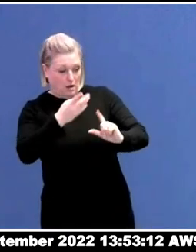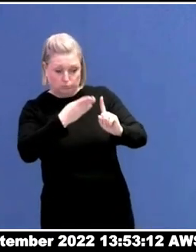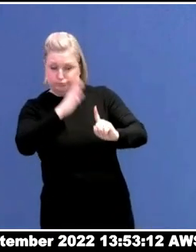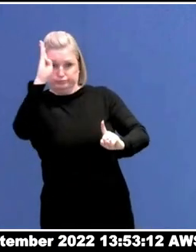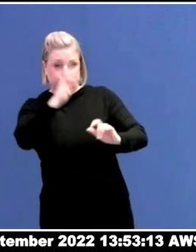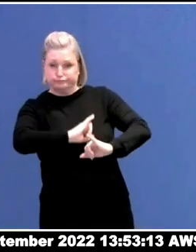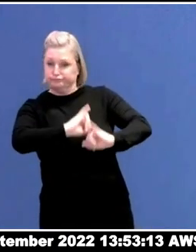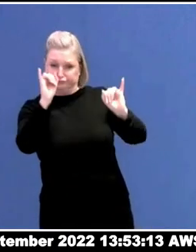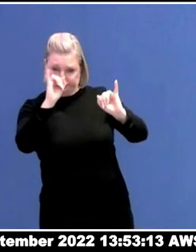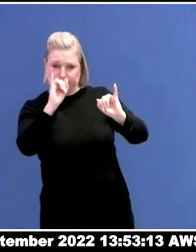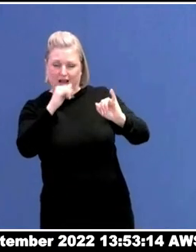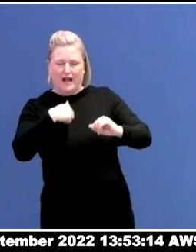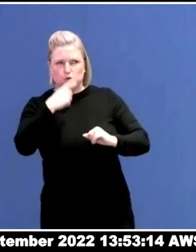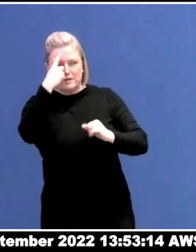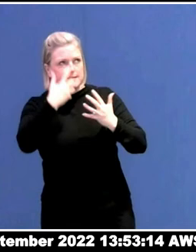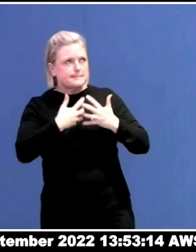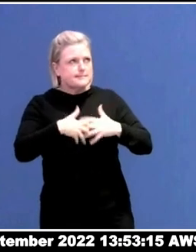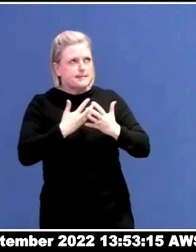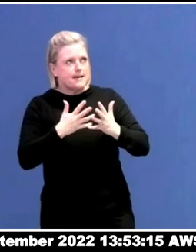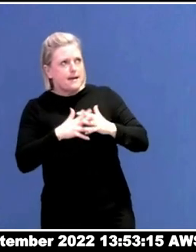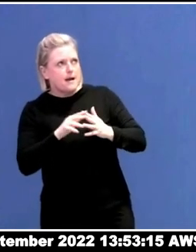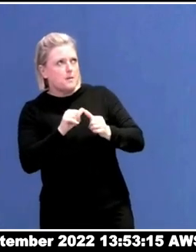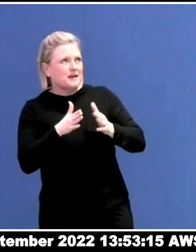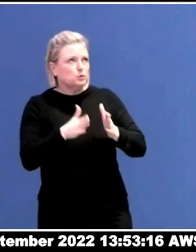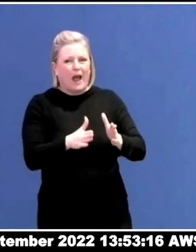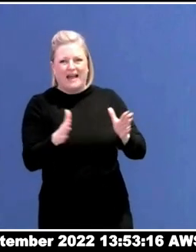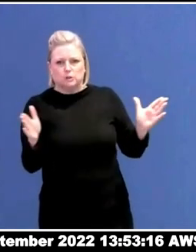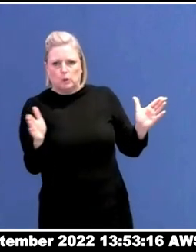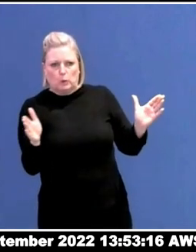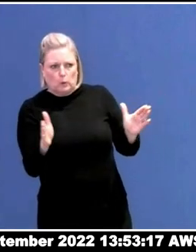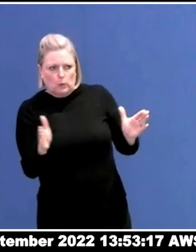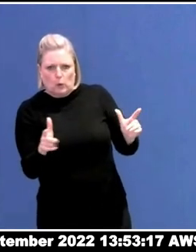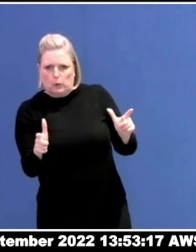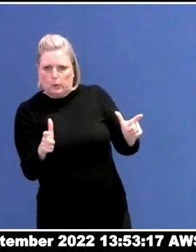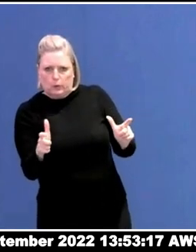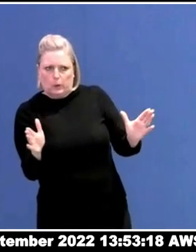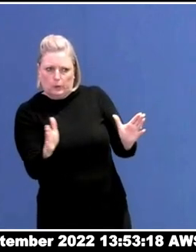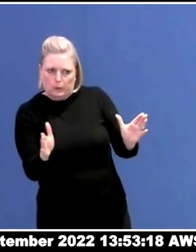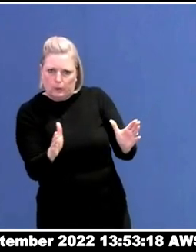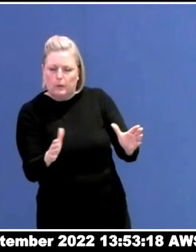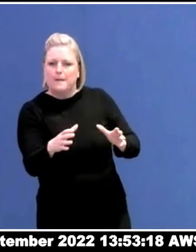Using problem solving methods with the person concerned. Being empathetic and reassuring.